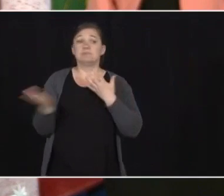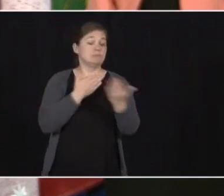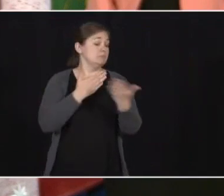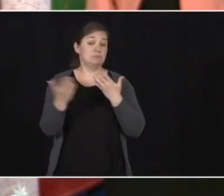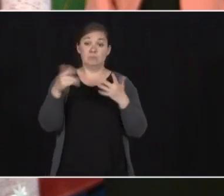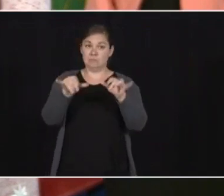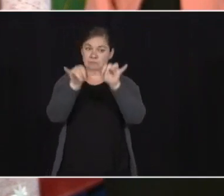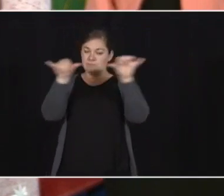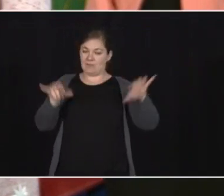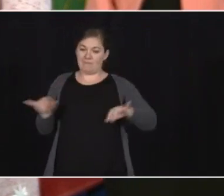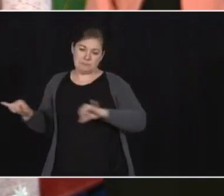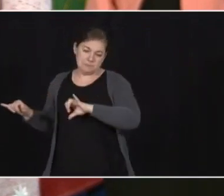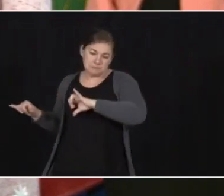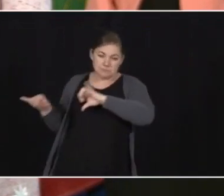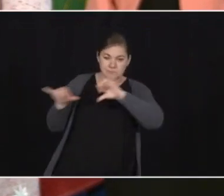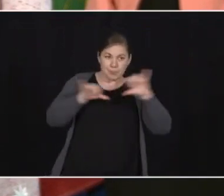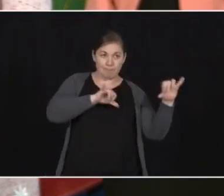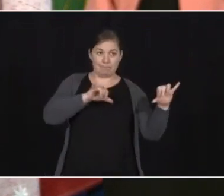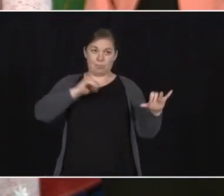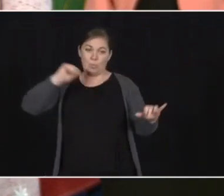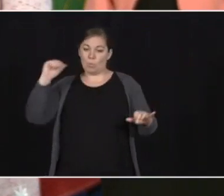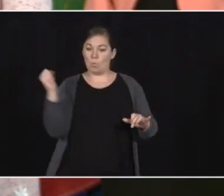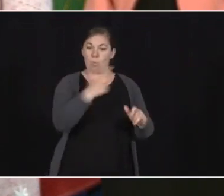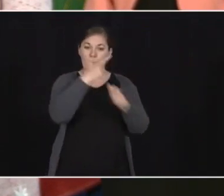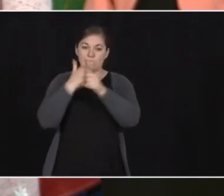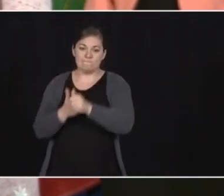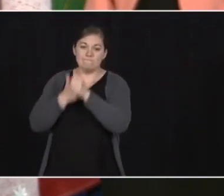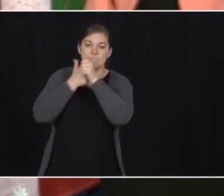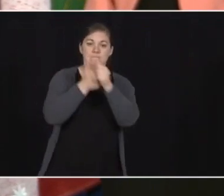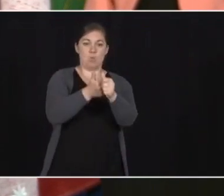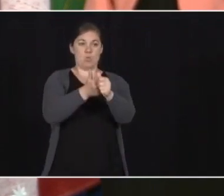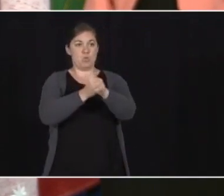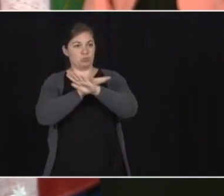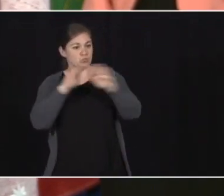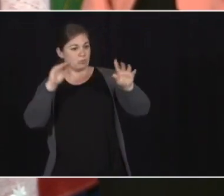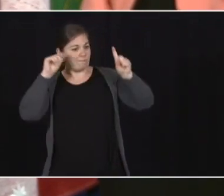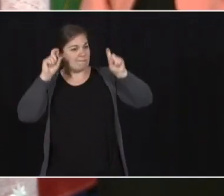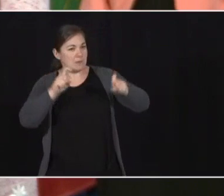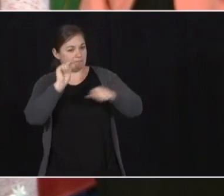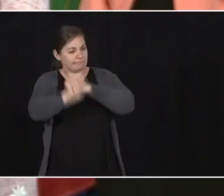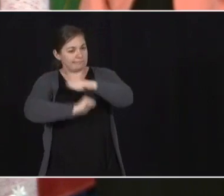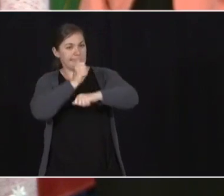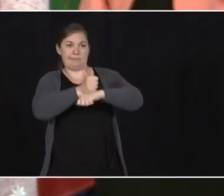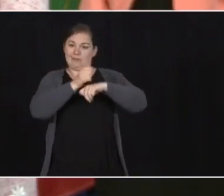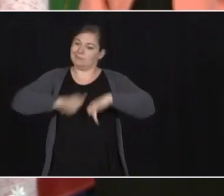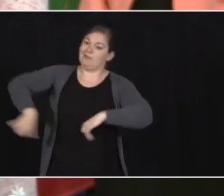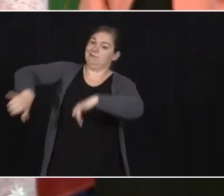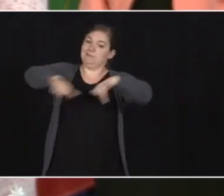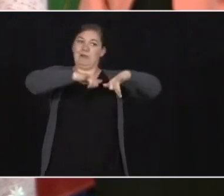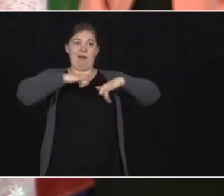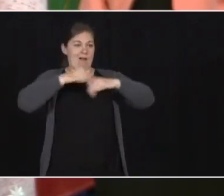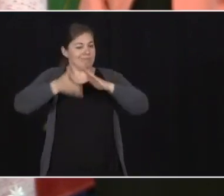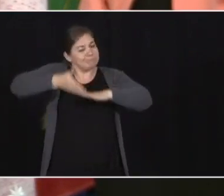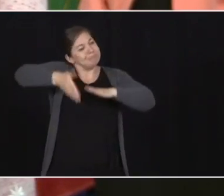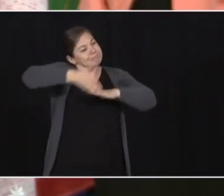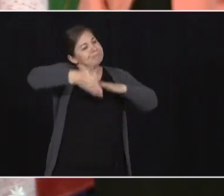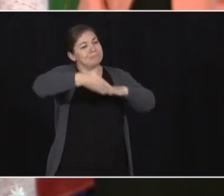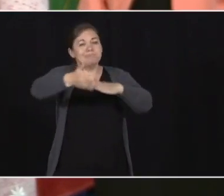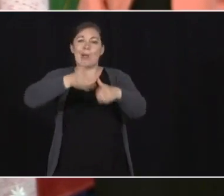And we have to put standard operating procedures and trust, but verify.